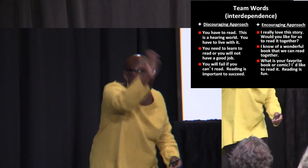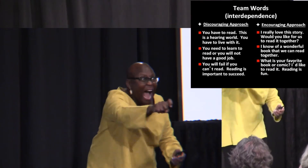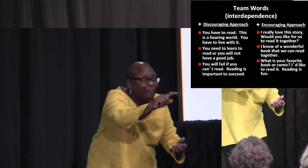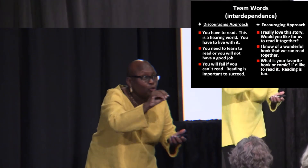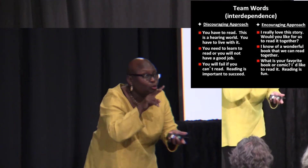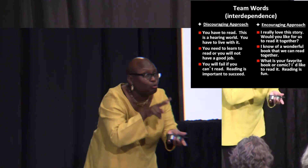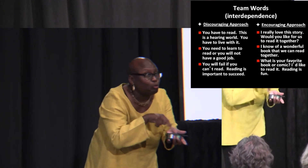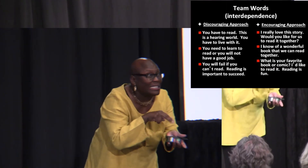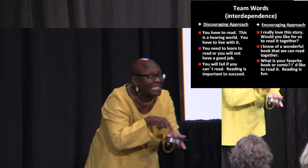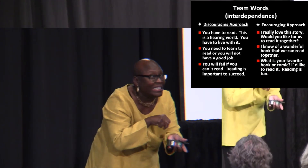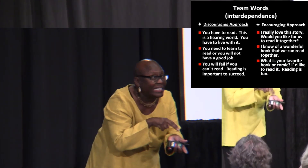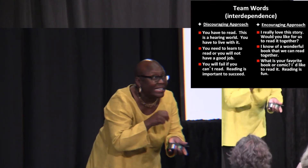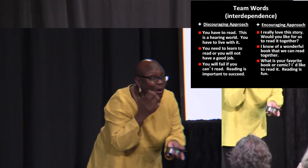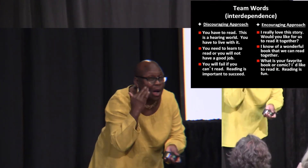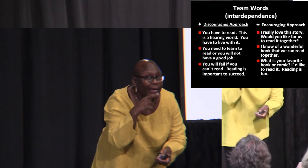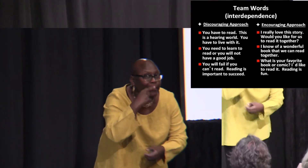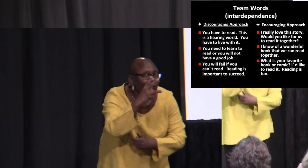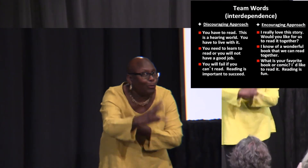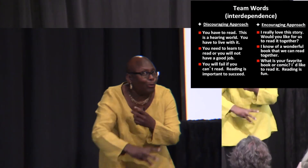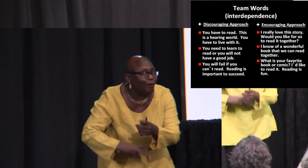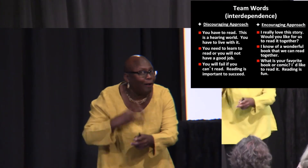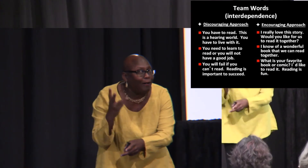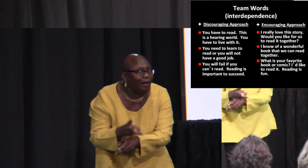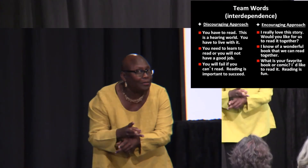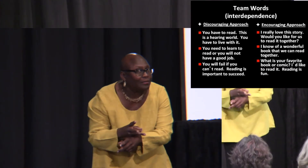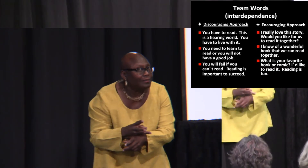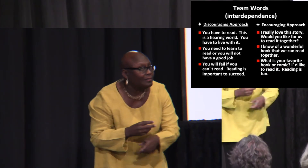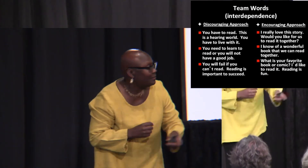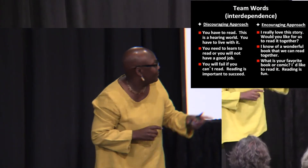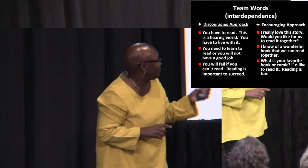do with language like this?